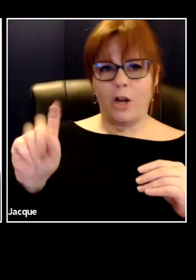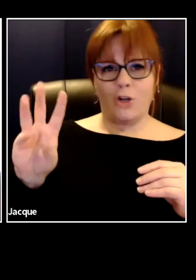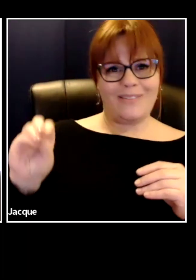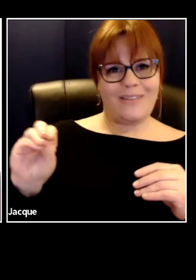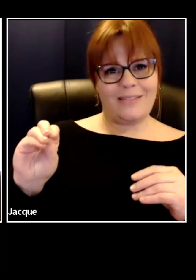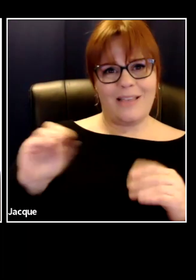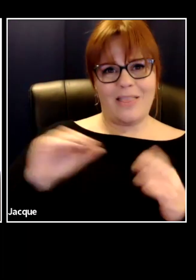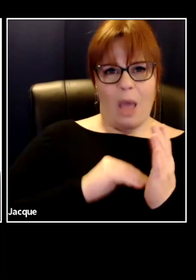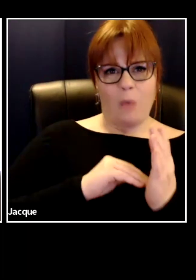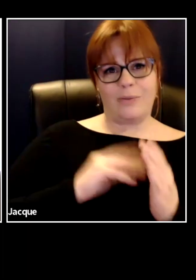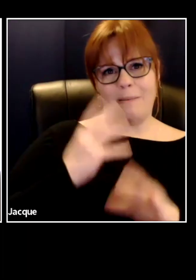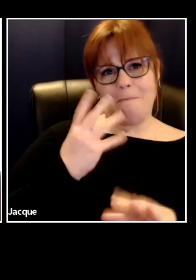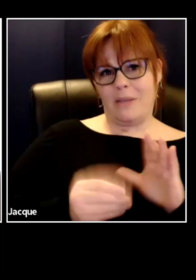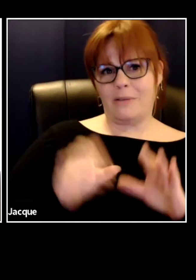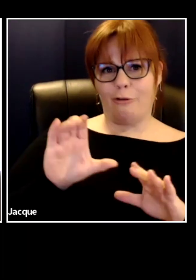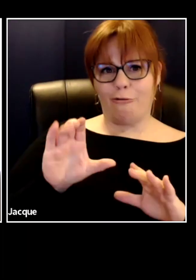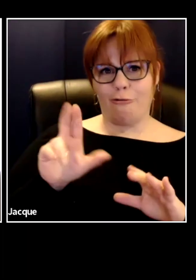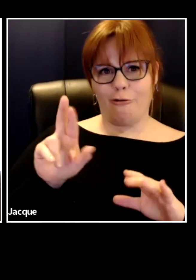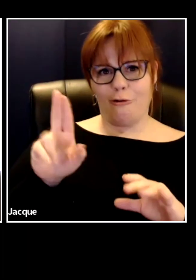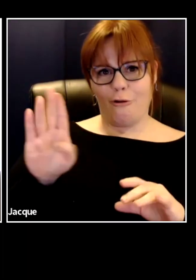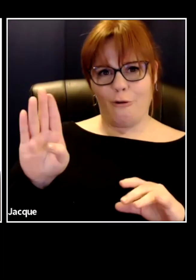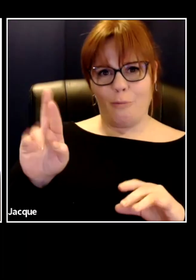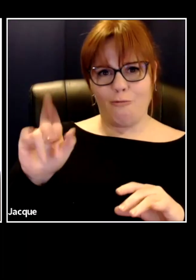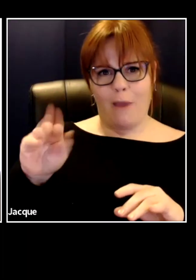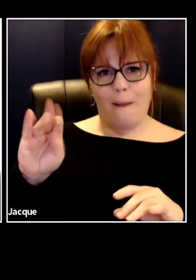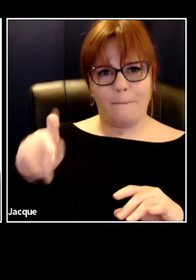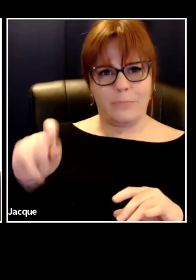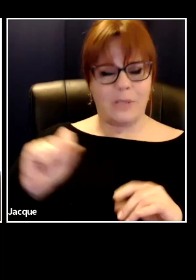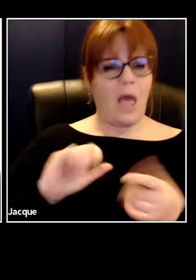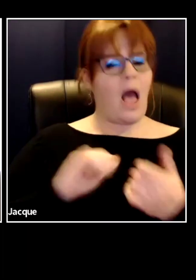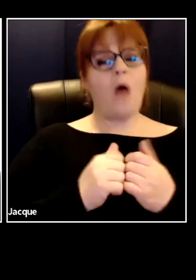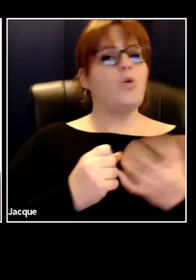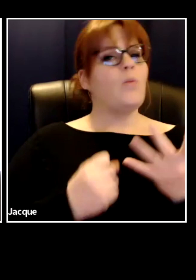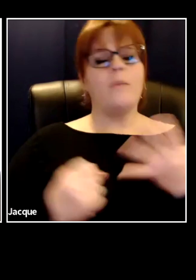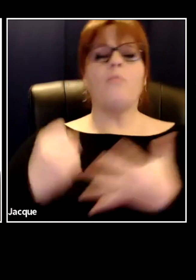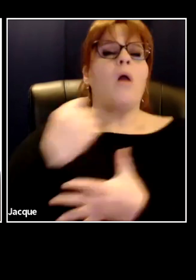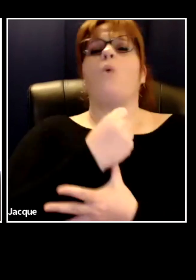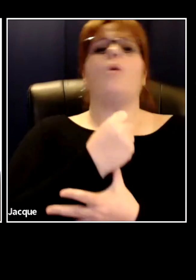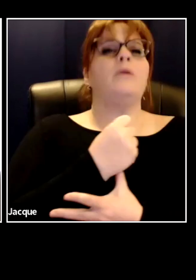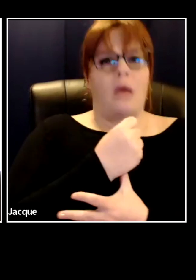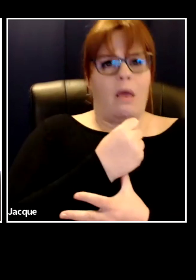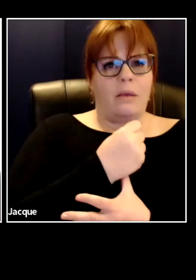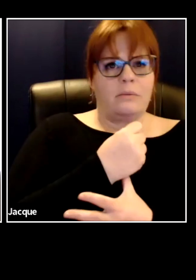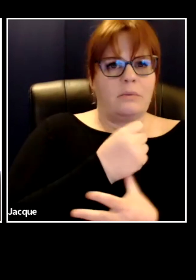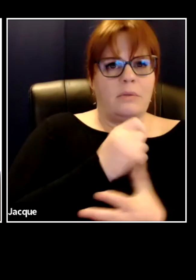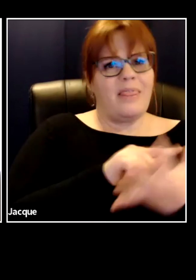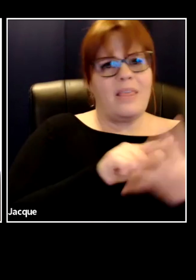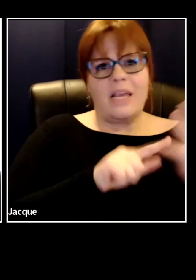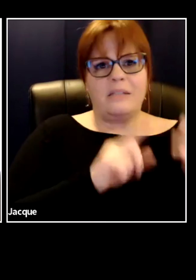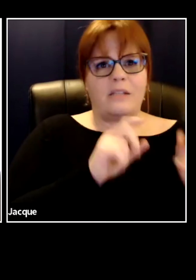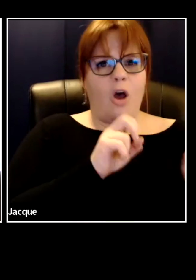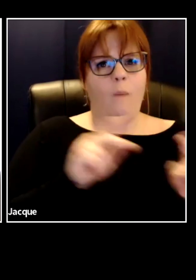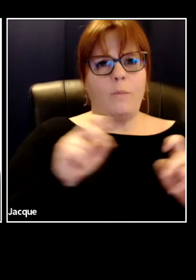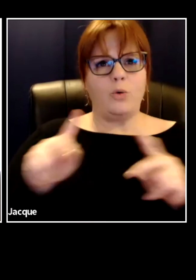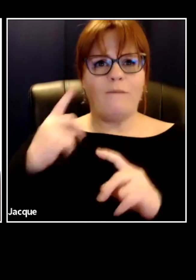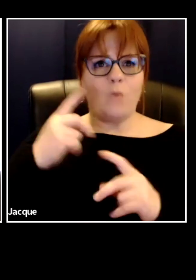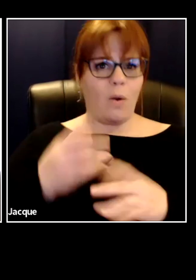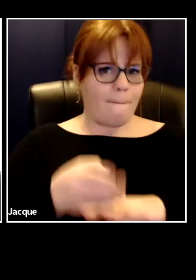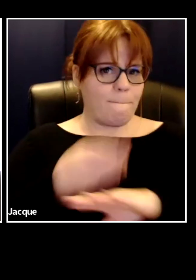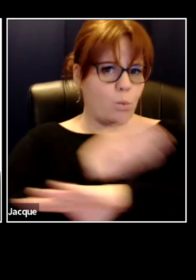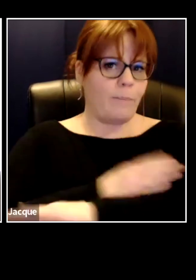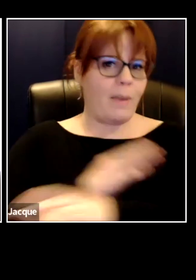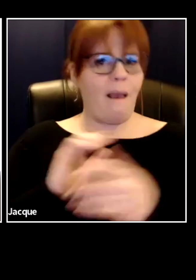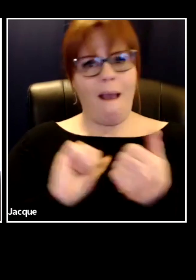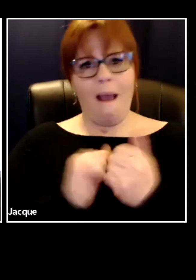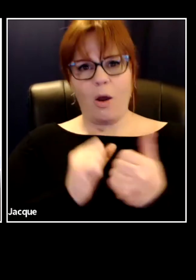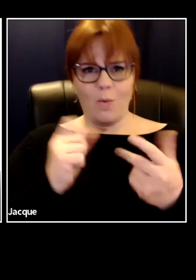do we prioritize across the these opportunities for improvement? Um, so, so that's one of the